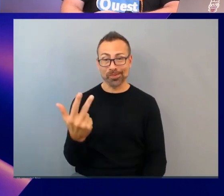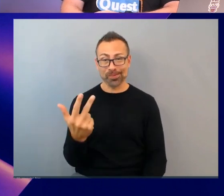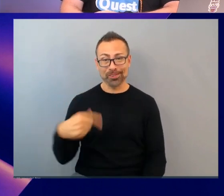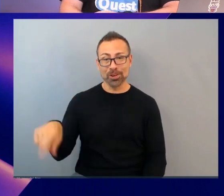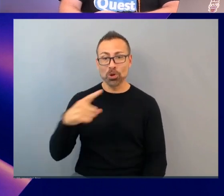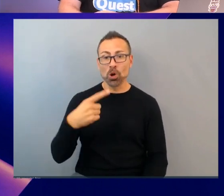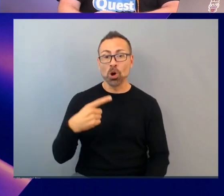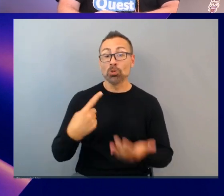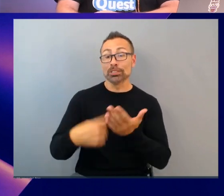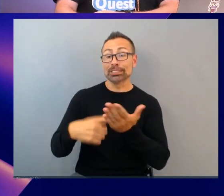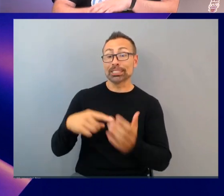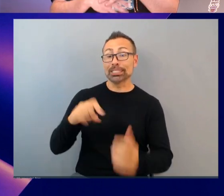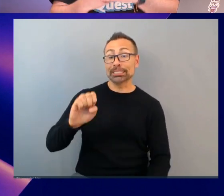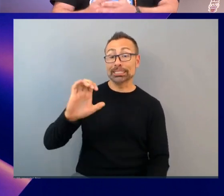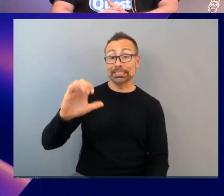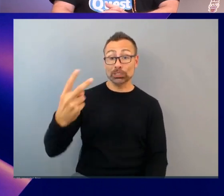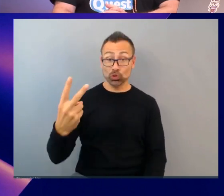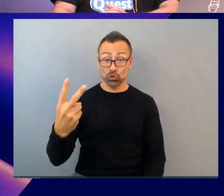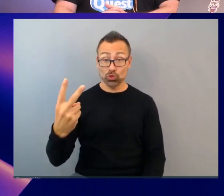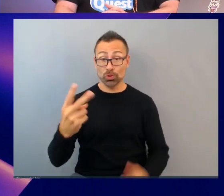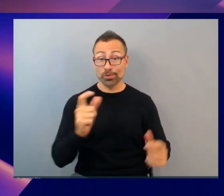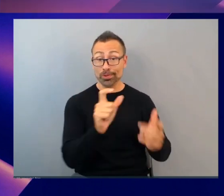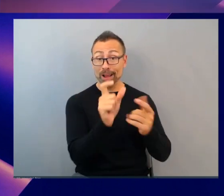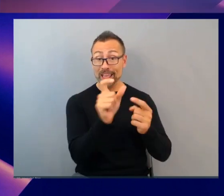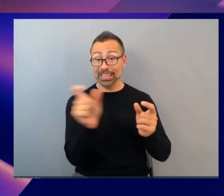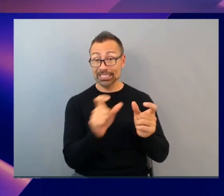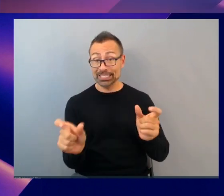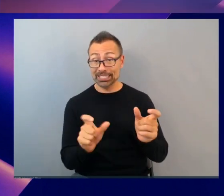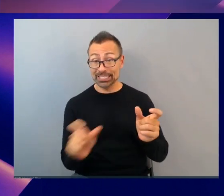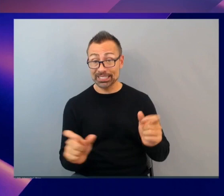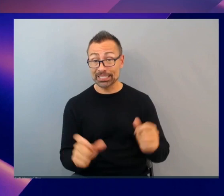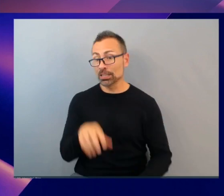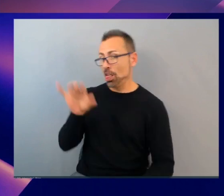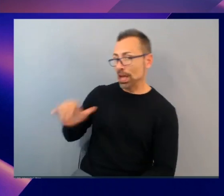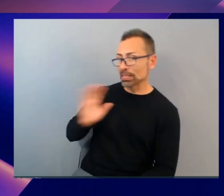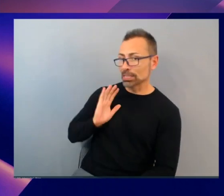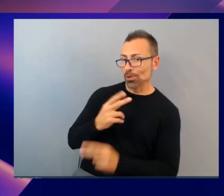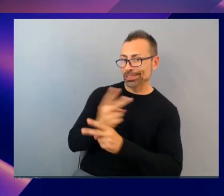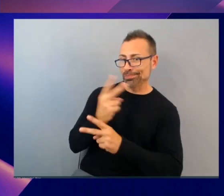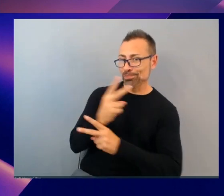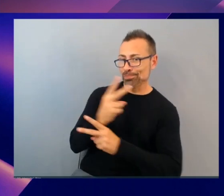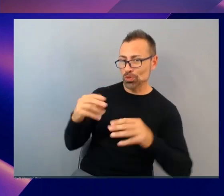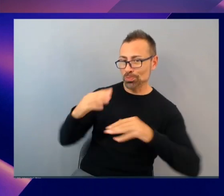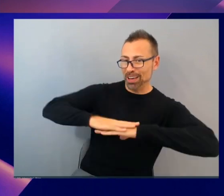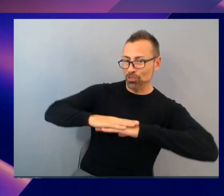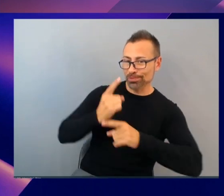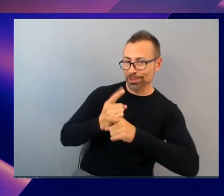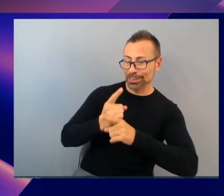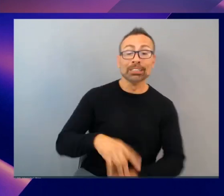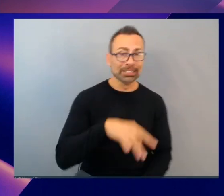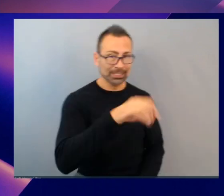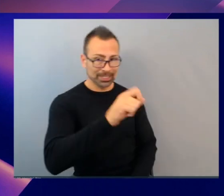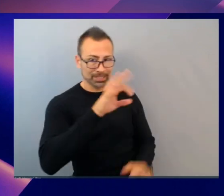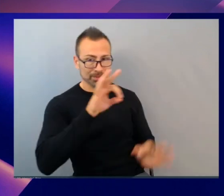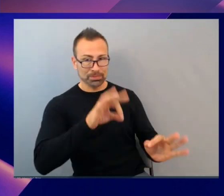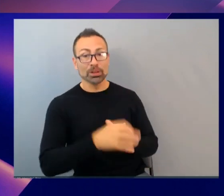Ooh, okay. So that's our compute platform. Yes. - Perfect. We talked about instance families,